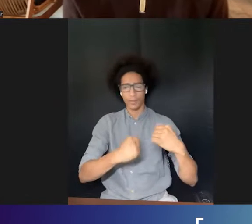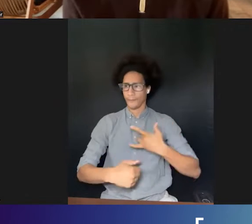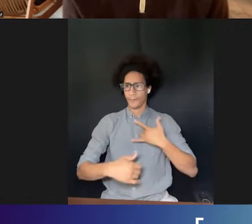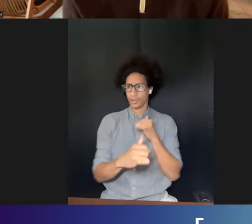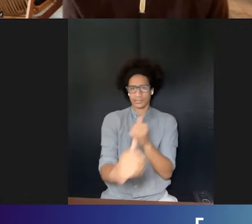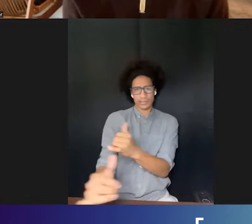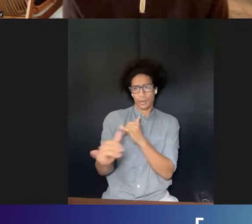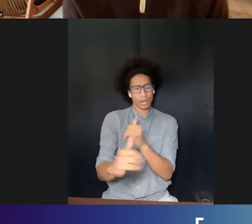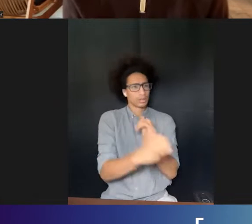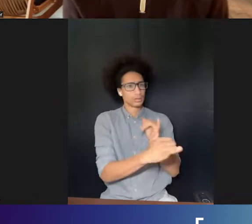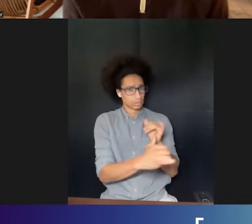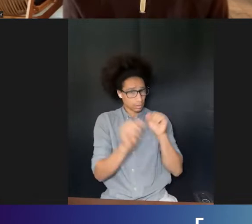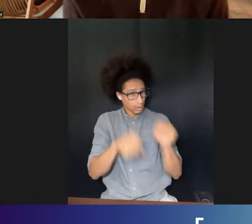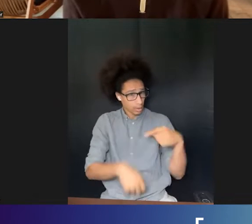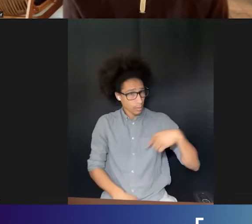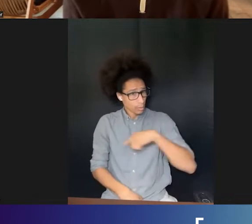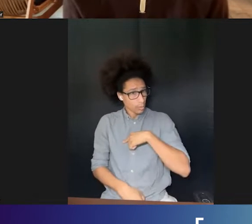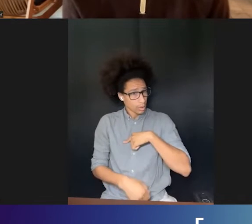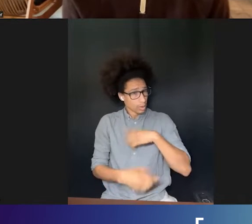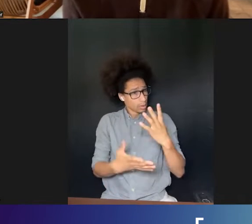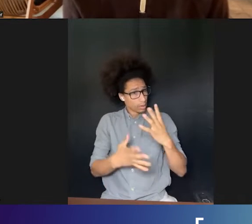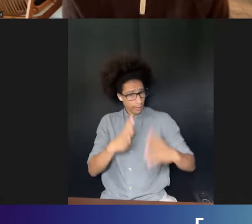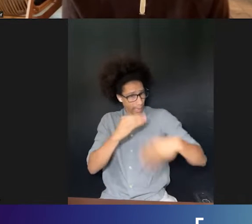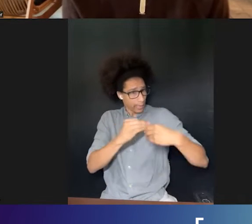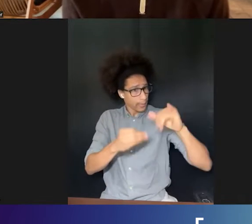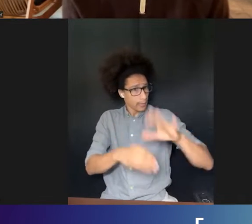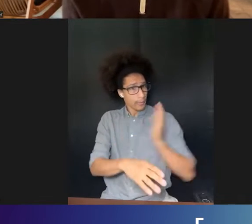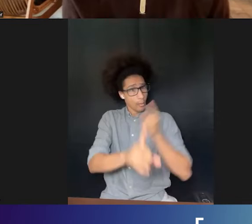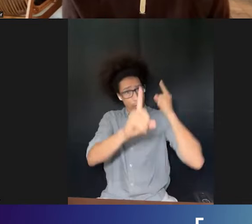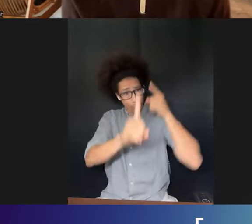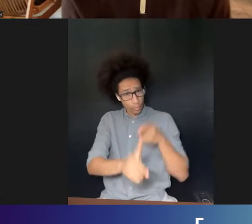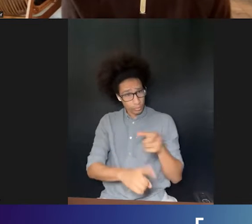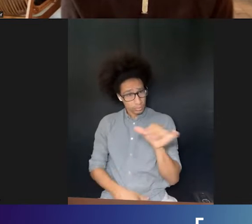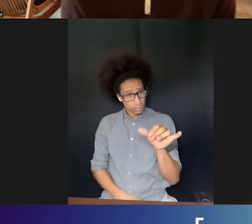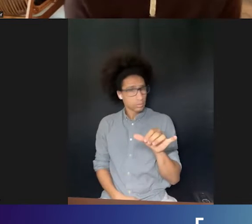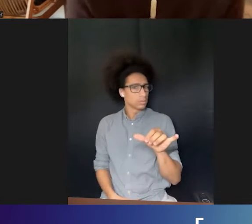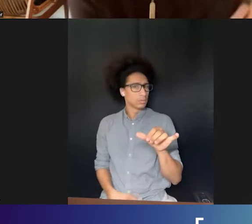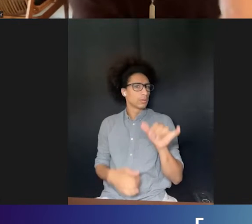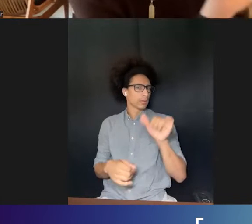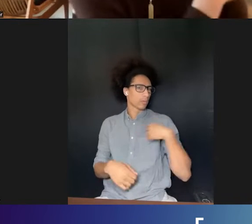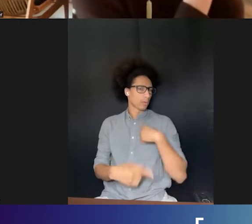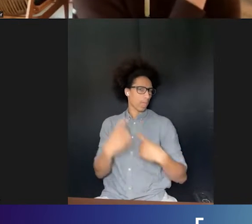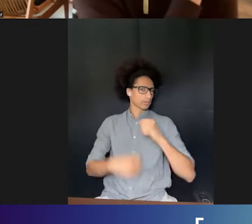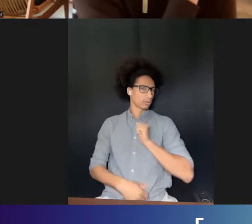you know, can that also be a part of the objective? So yeah, that's I mean, that's so well said.